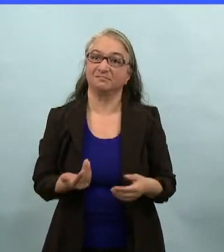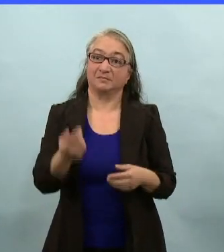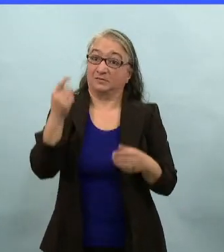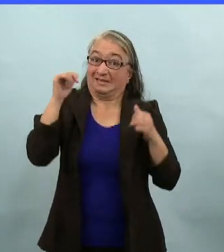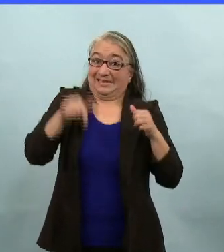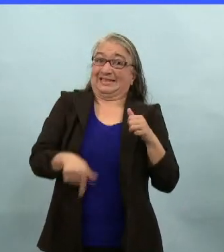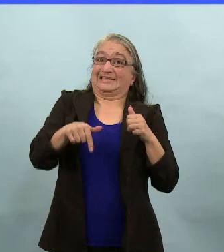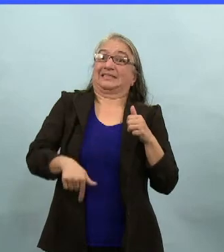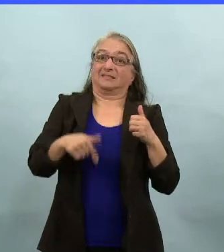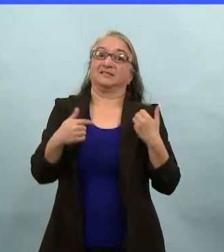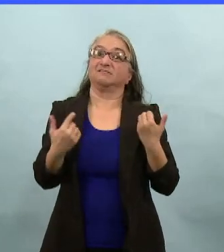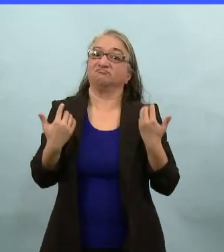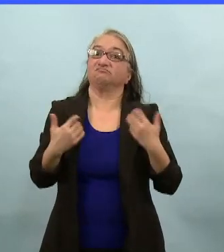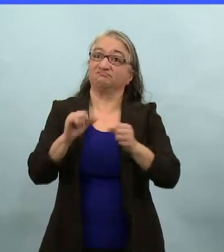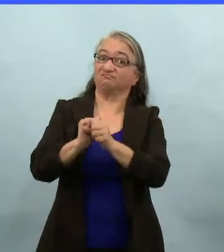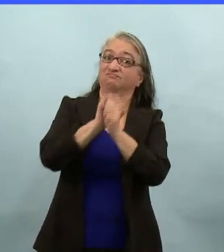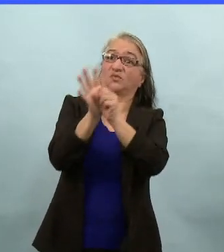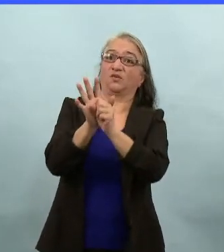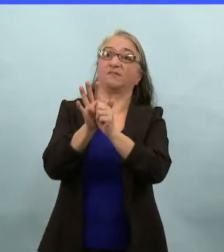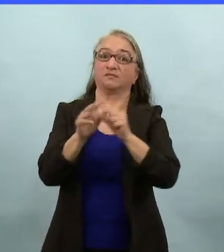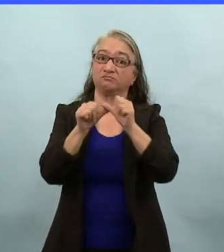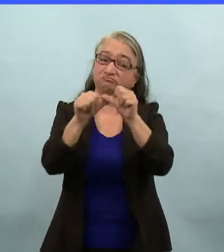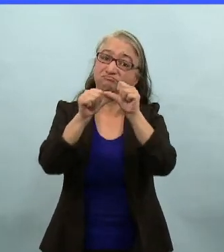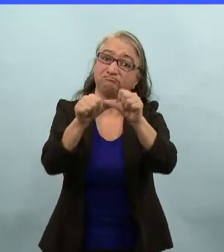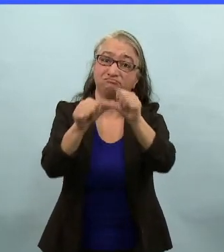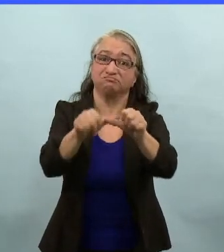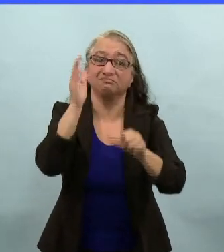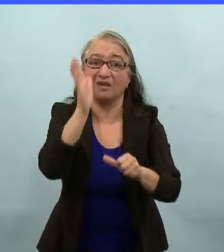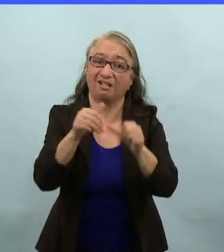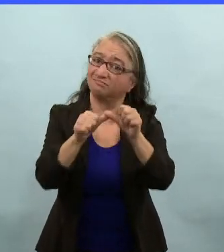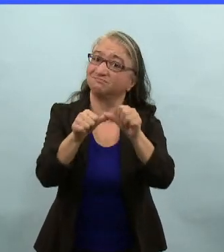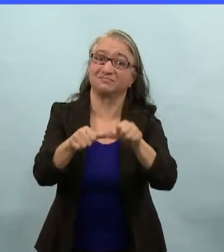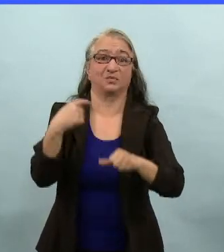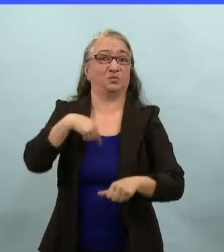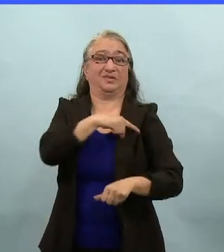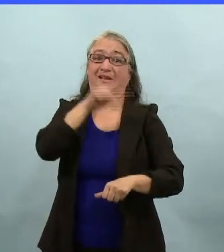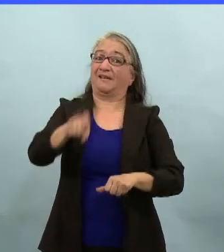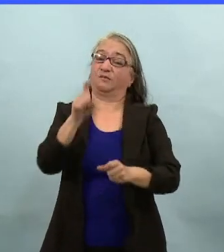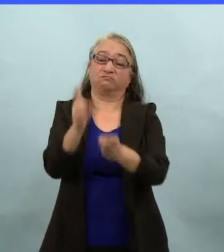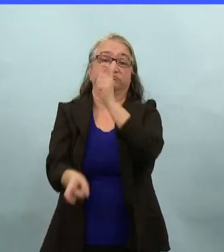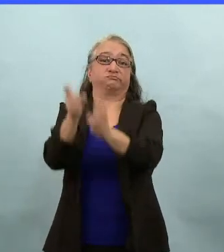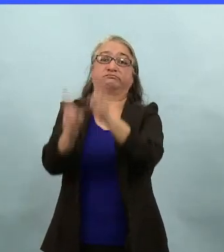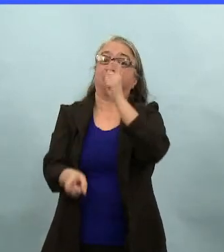be with us longer term and we need to shift that way and just a reminder that we did have the most